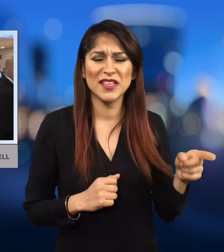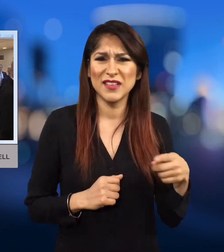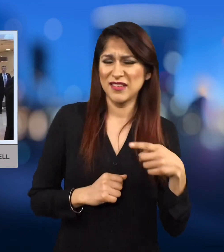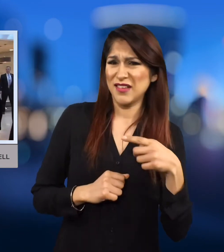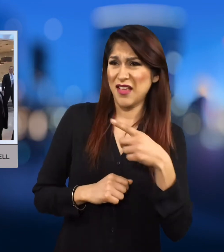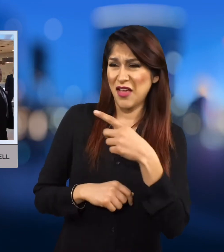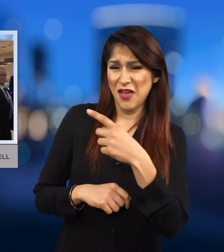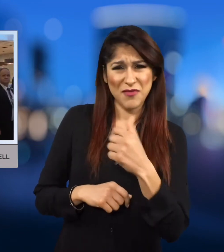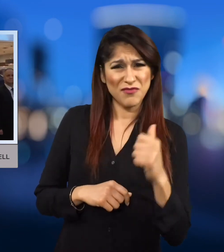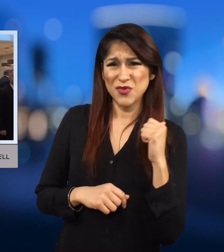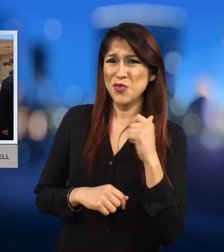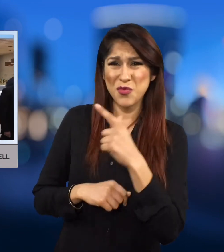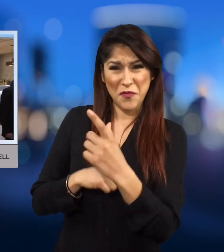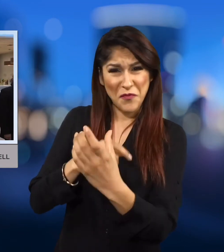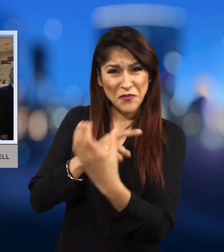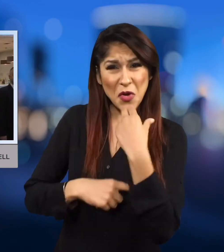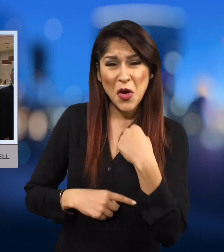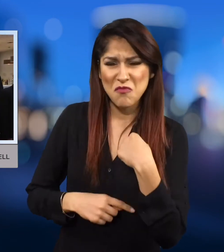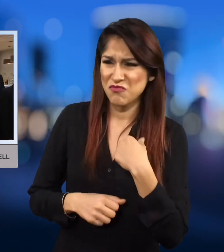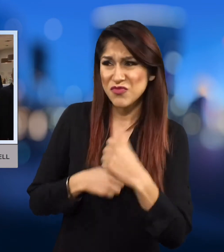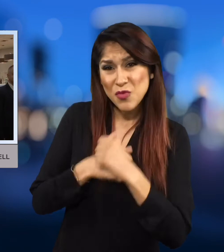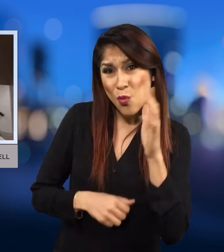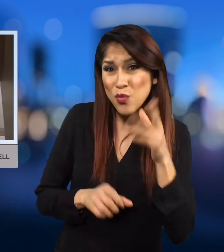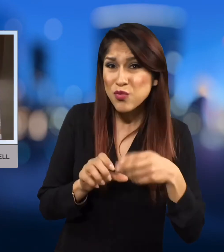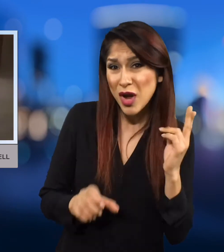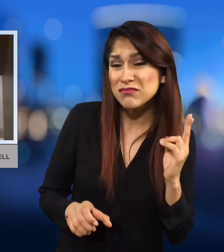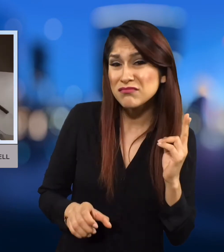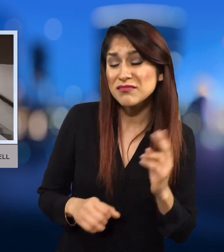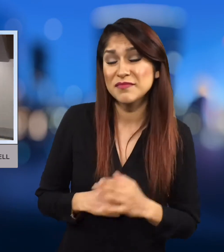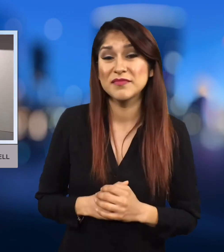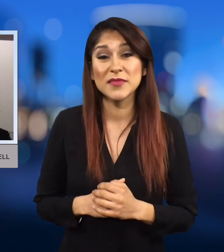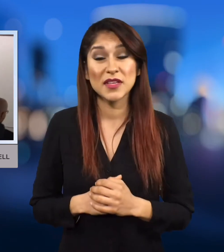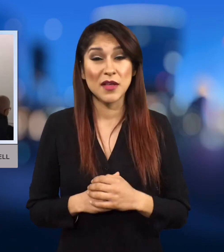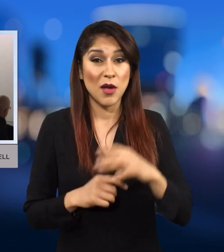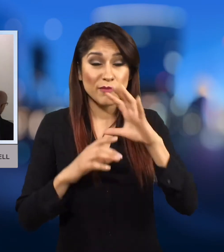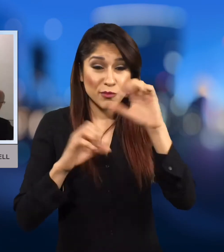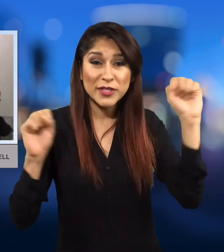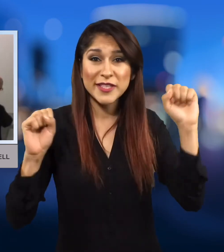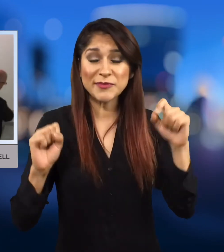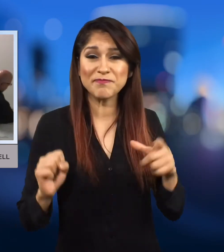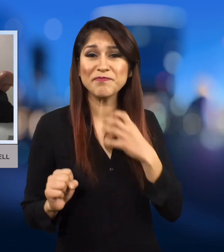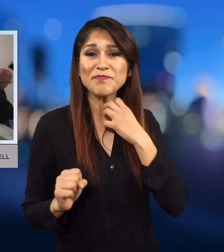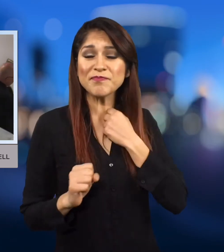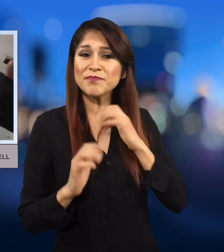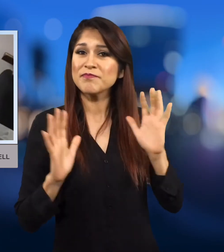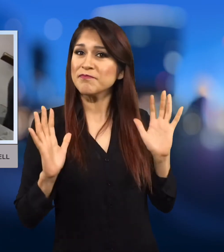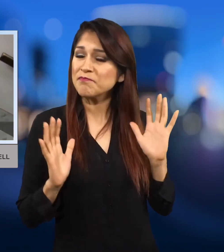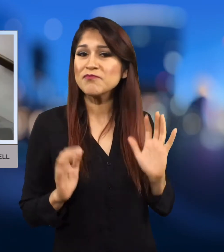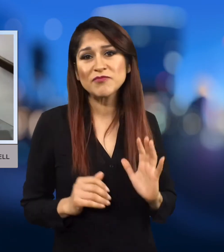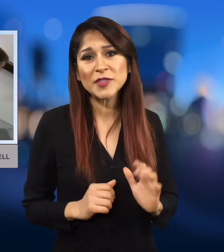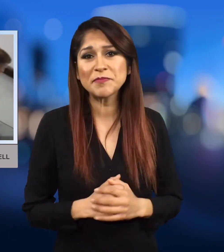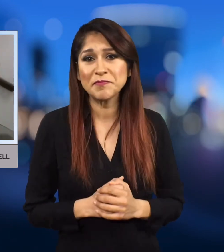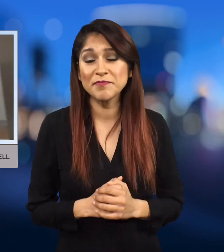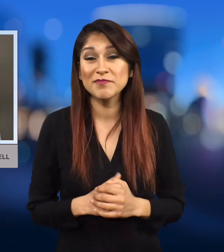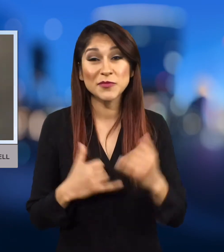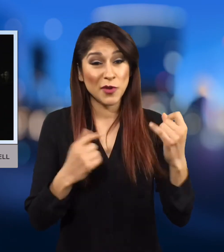McGahn refused and threatened to quit. The president eventually backed down.